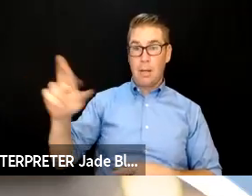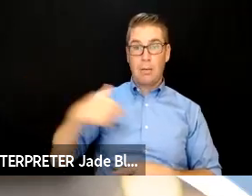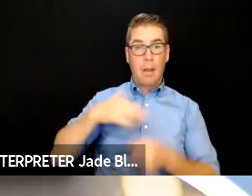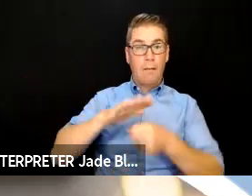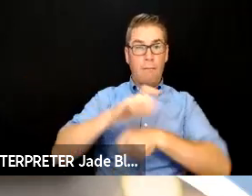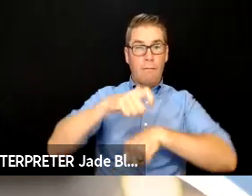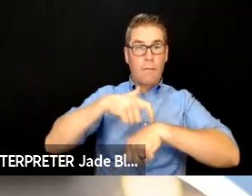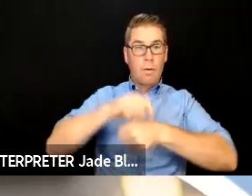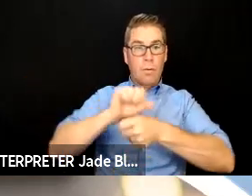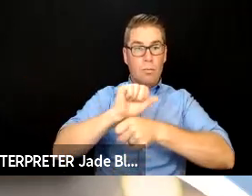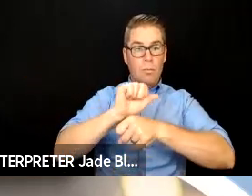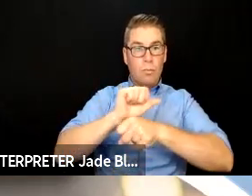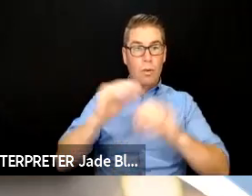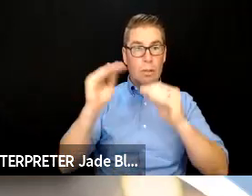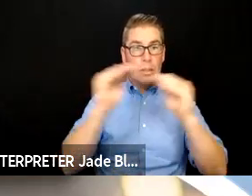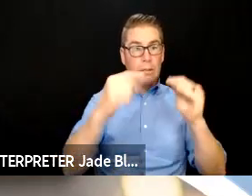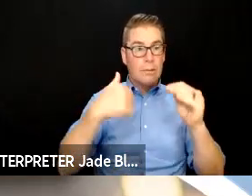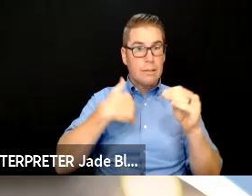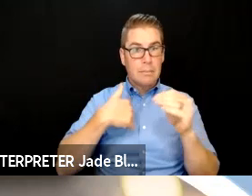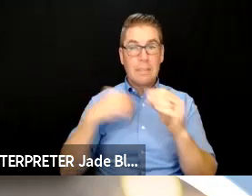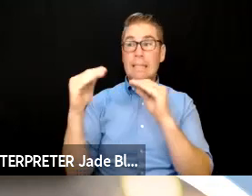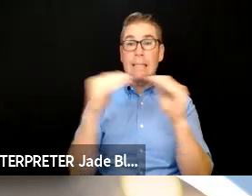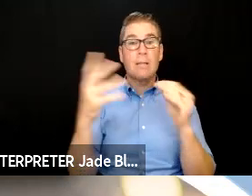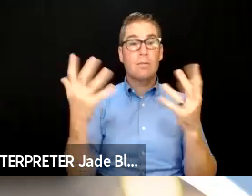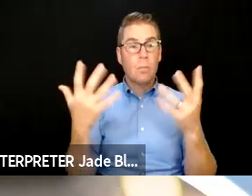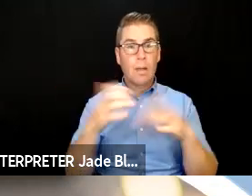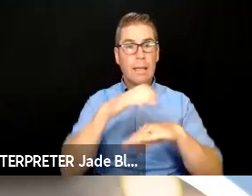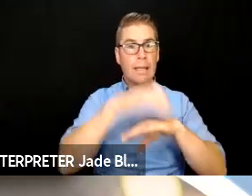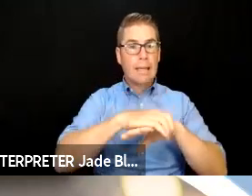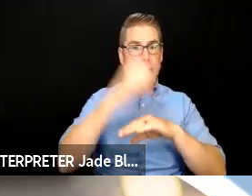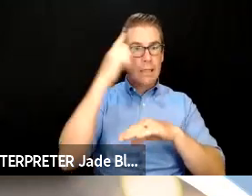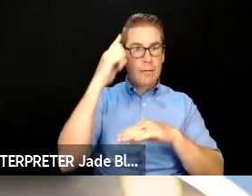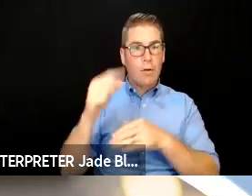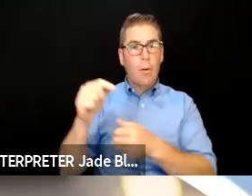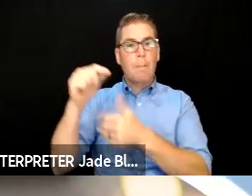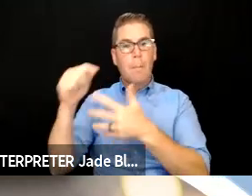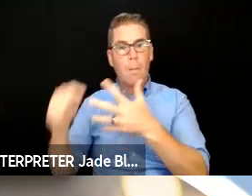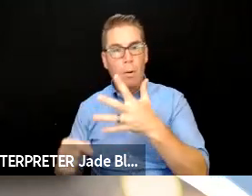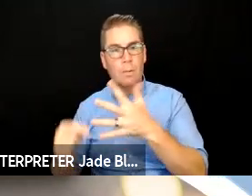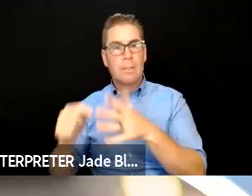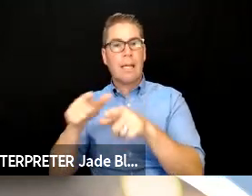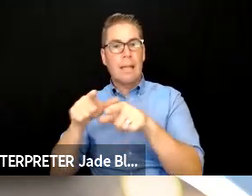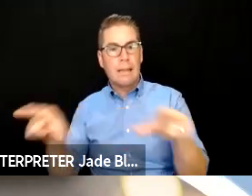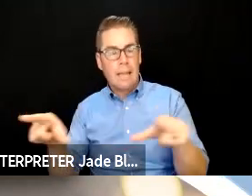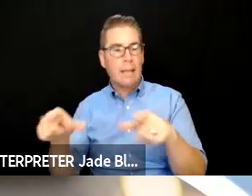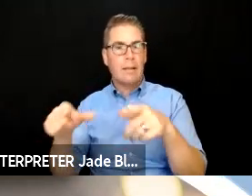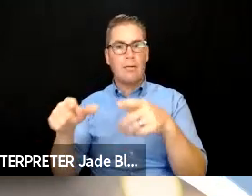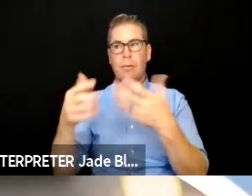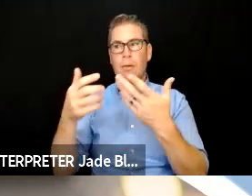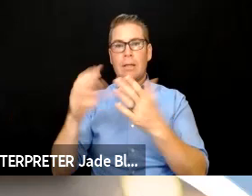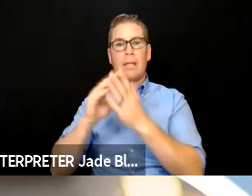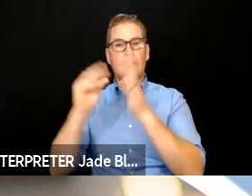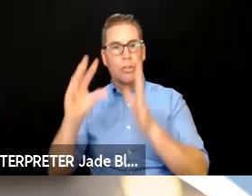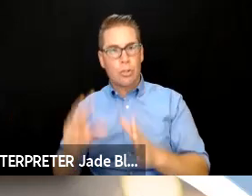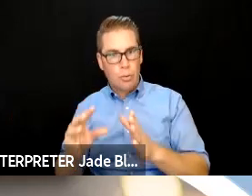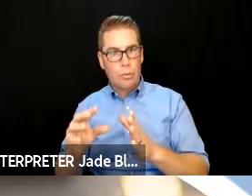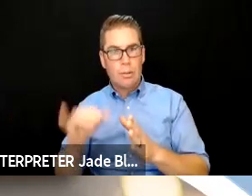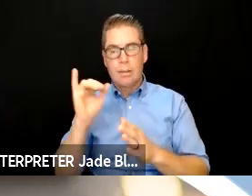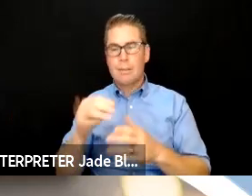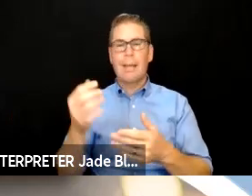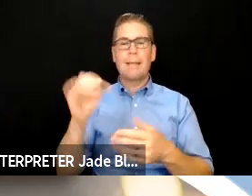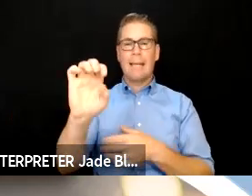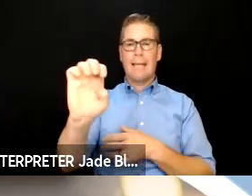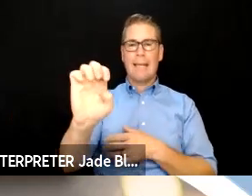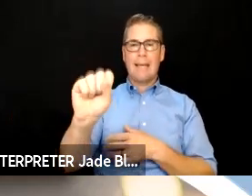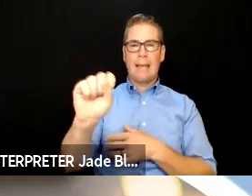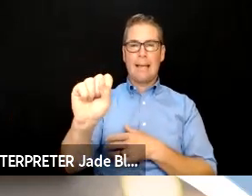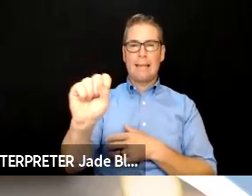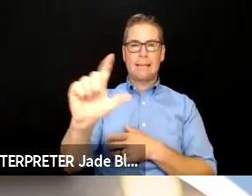Sally Potter: In the English for multilingual students and linguistics department and that is ESL linguistics. In addition to that, I'm also the as triple C.